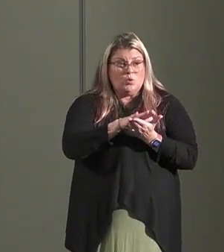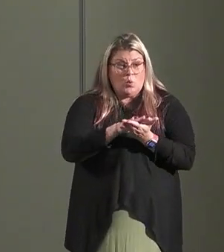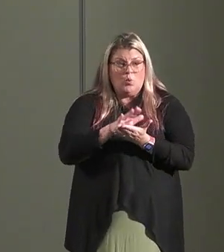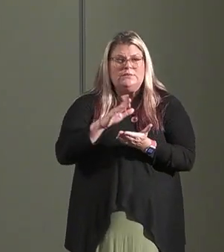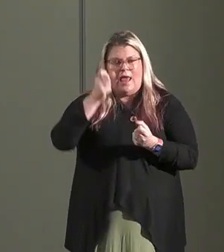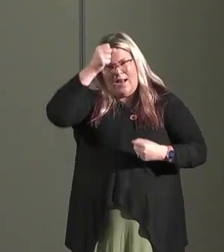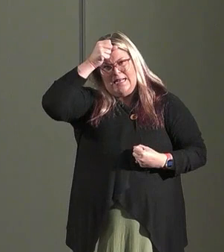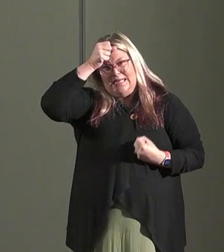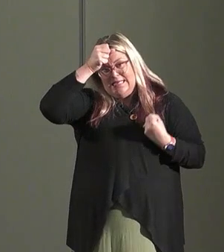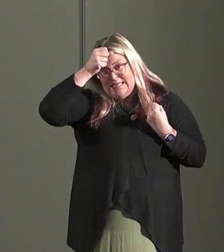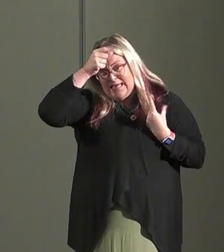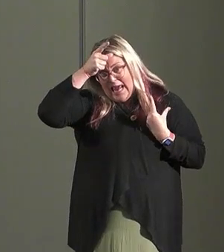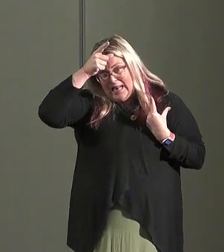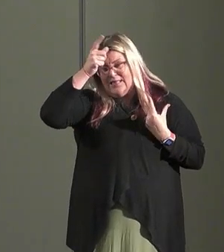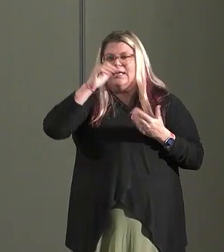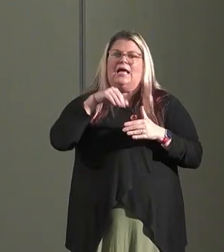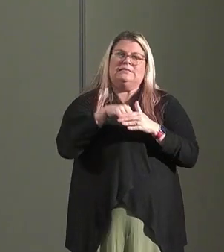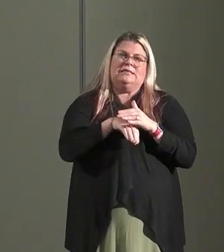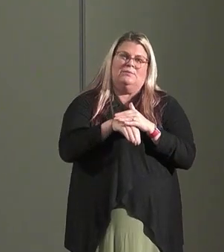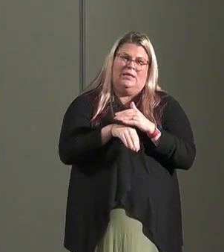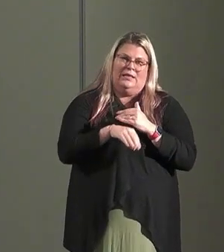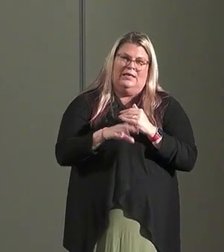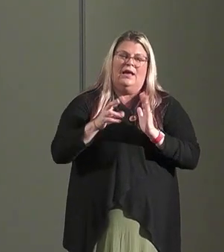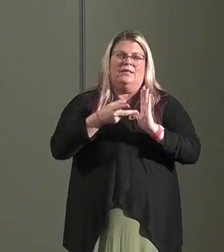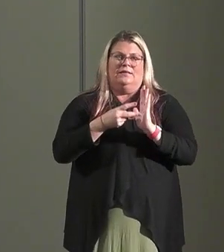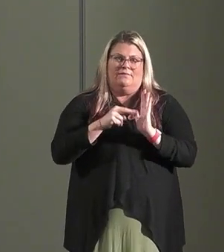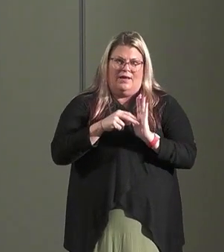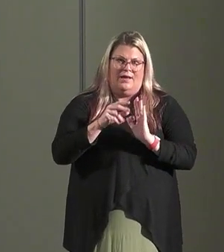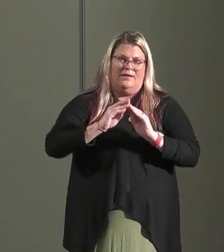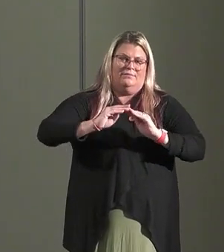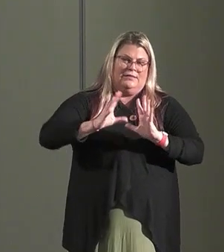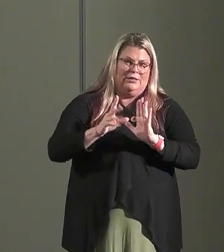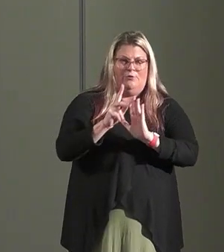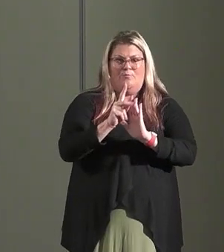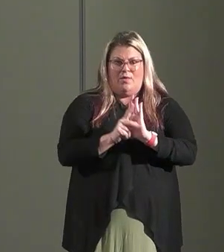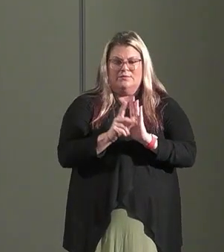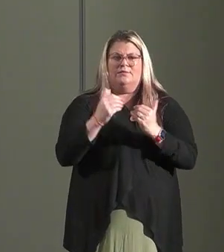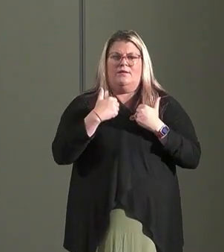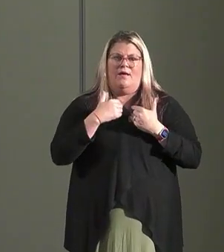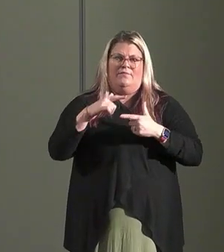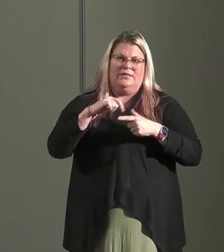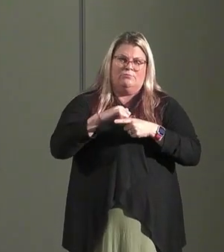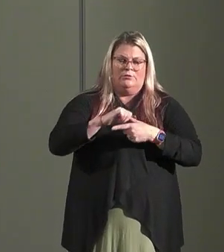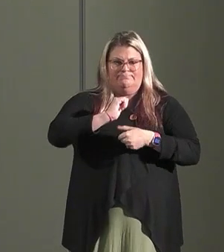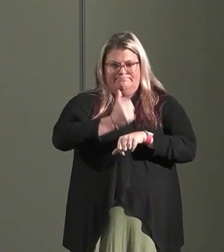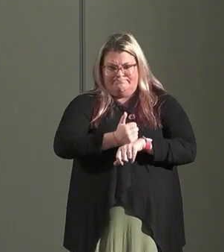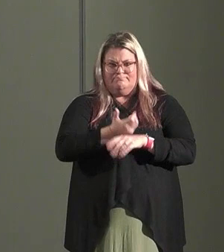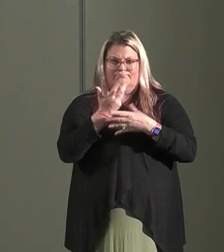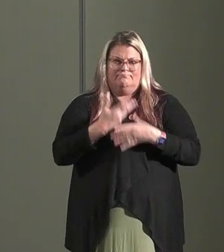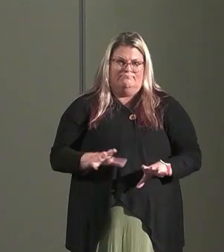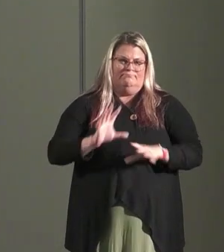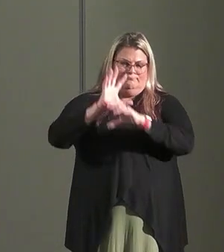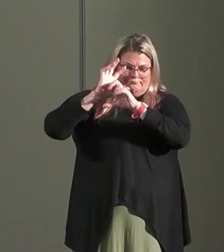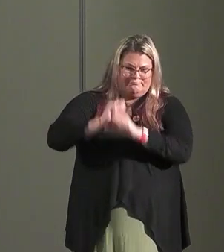accessibility, that define policy, have the practices in place, are -- they are better.